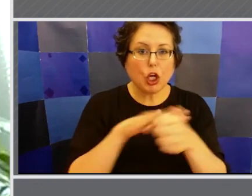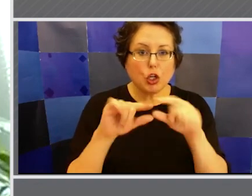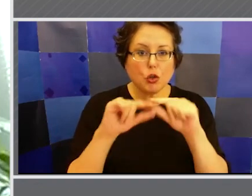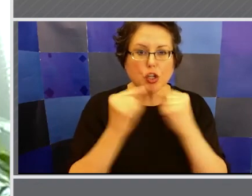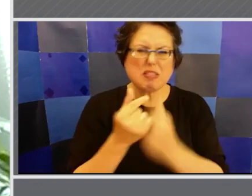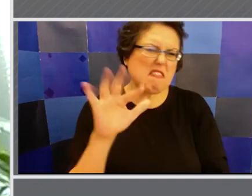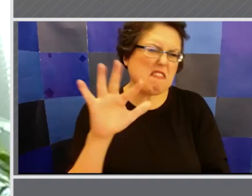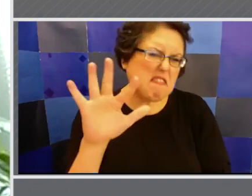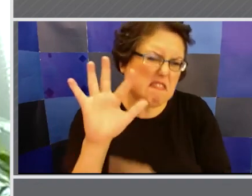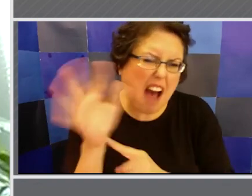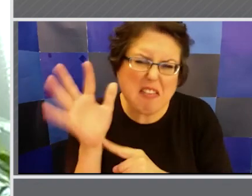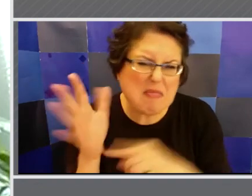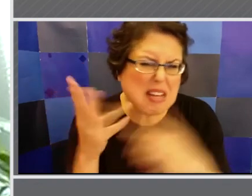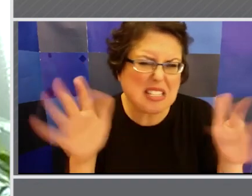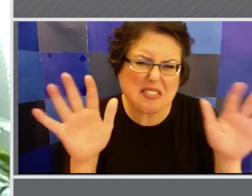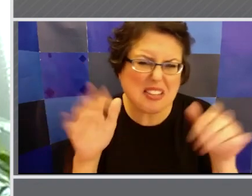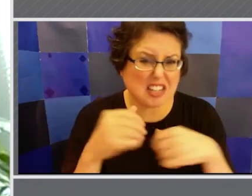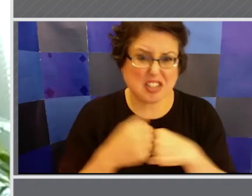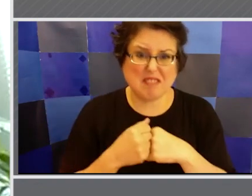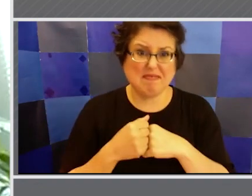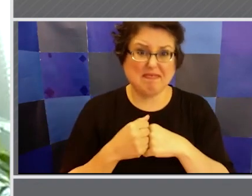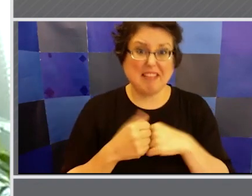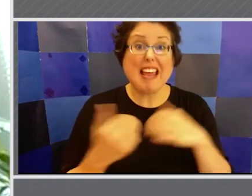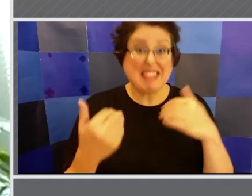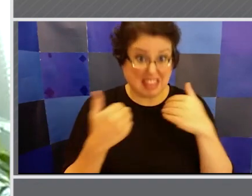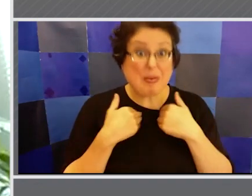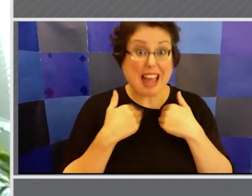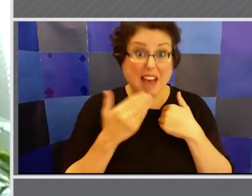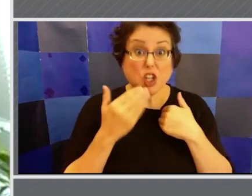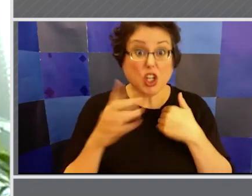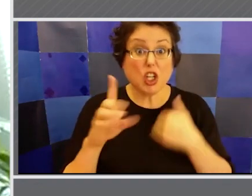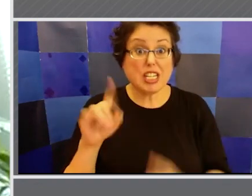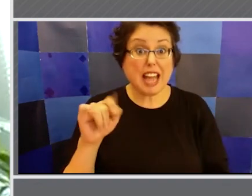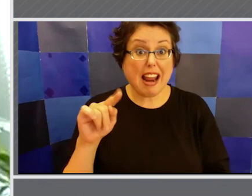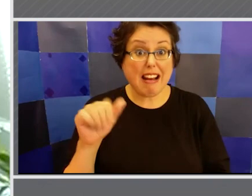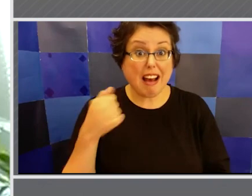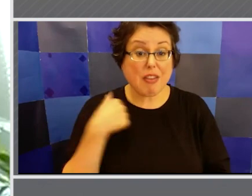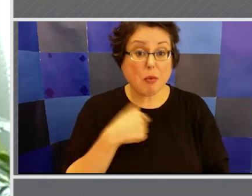And then we have a great set of data that we can use to form the 20th capital budget.